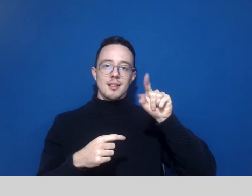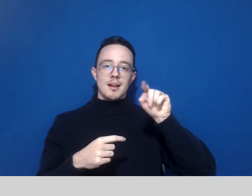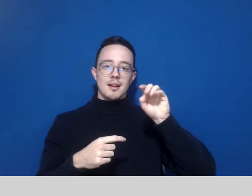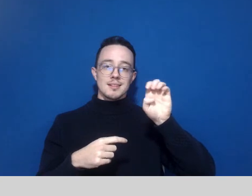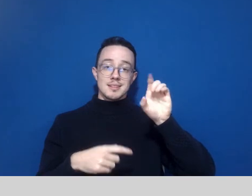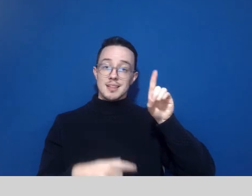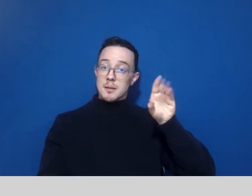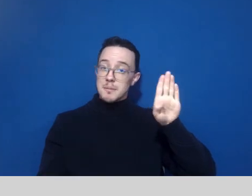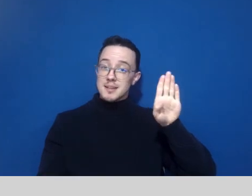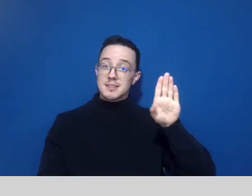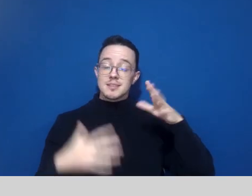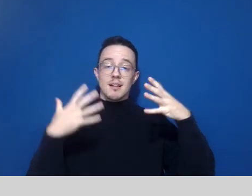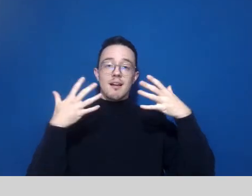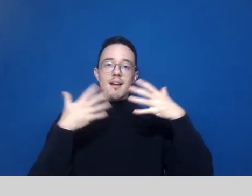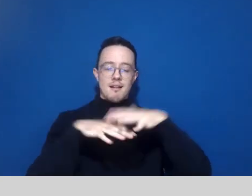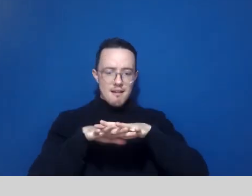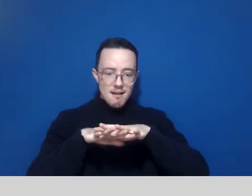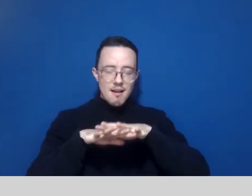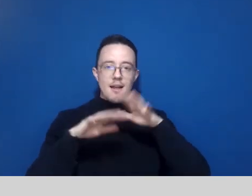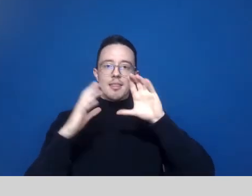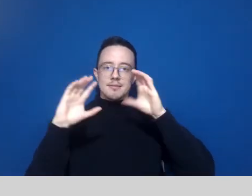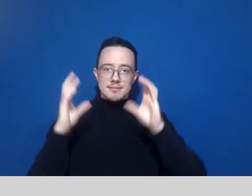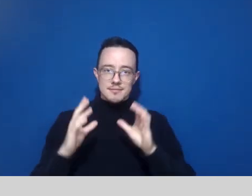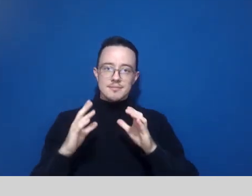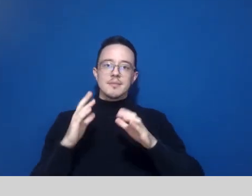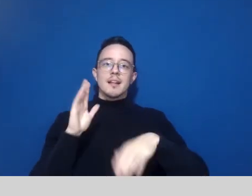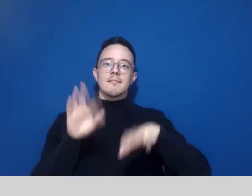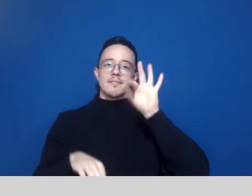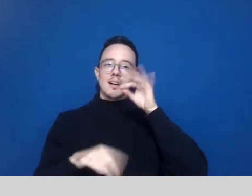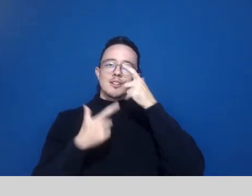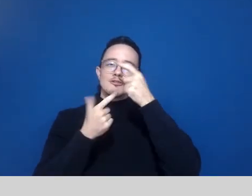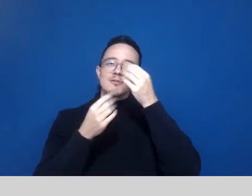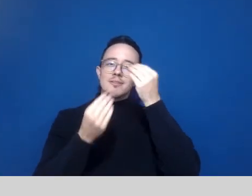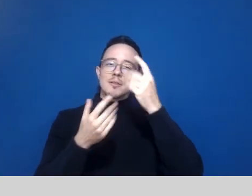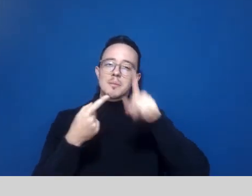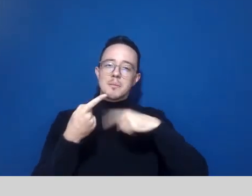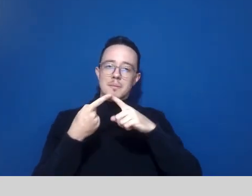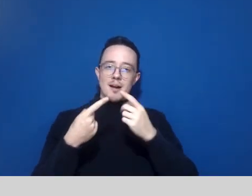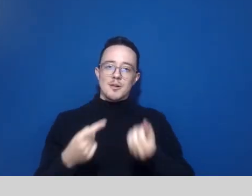and use them to find out interesting things about the world and about our own lives.